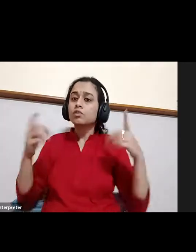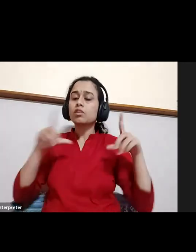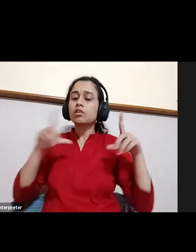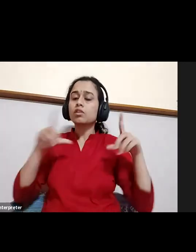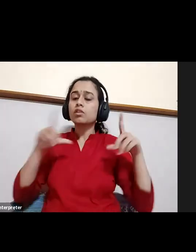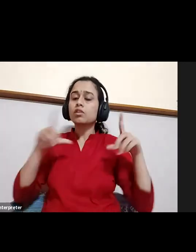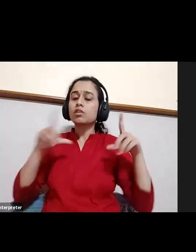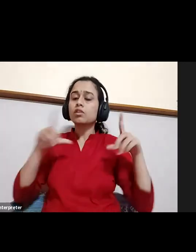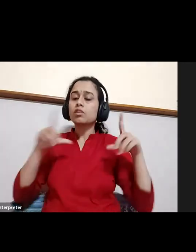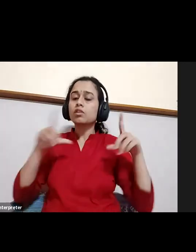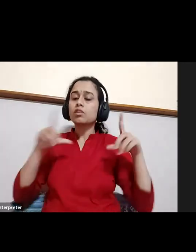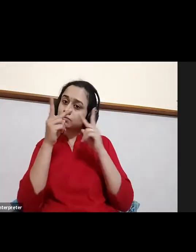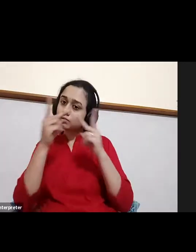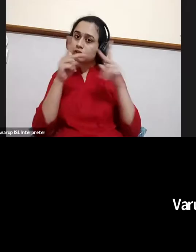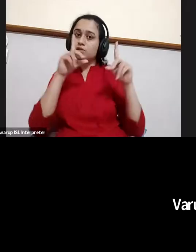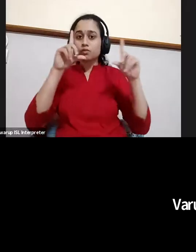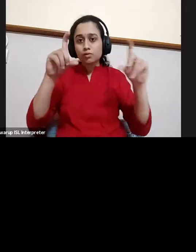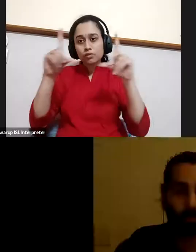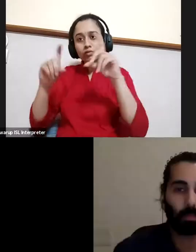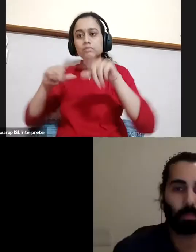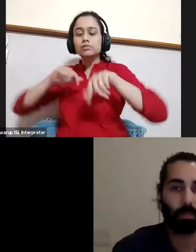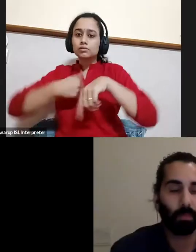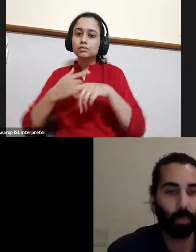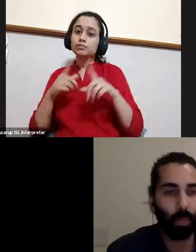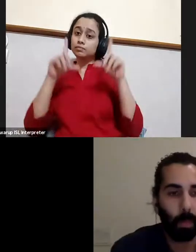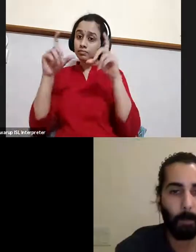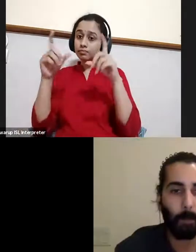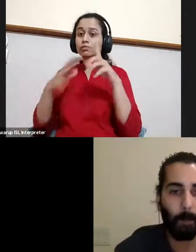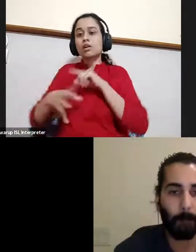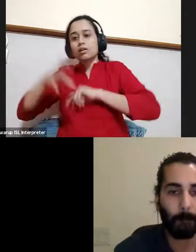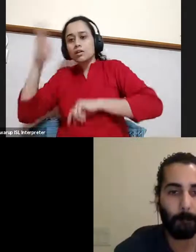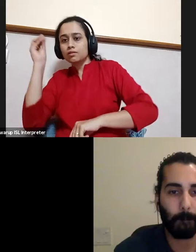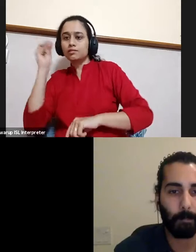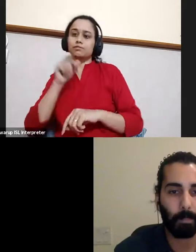at the many photographs individually outside of any forced kind of narrative and just enjoy